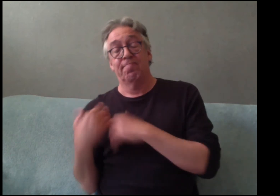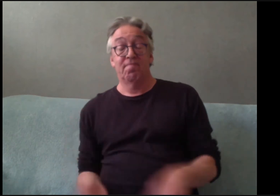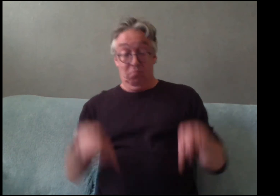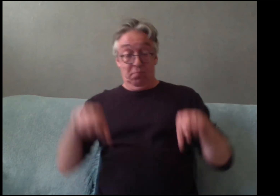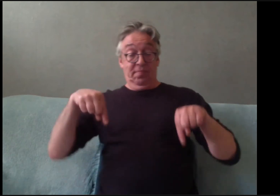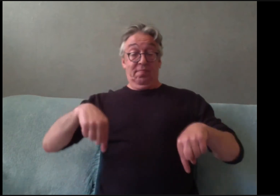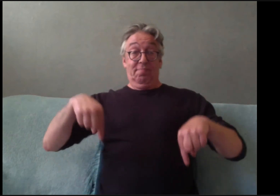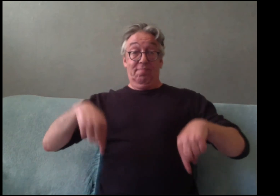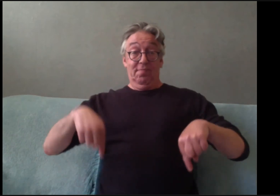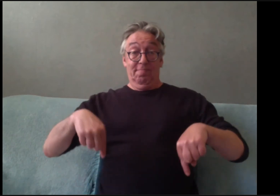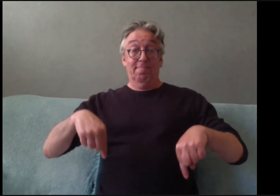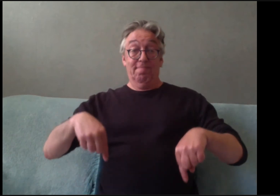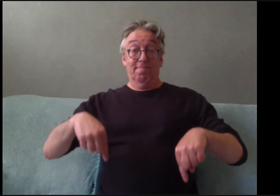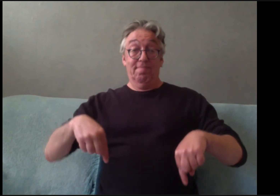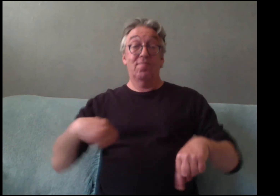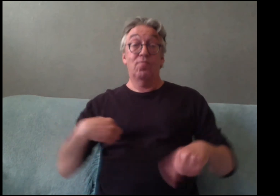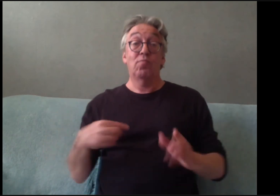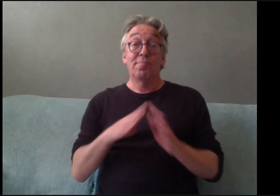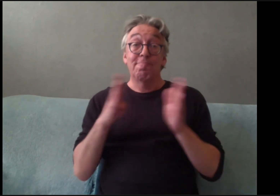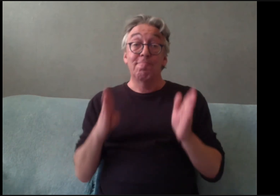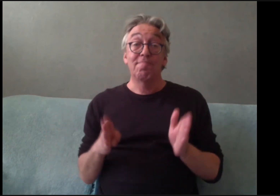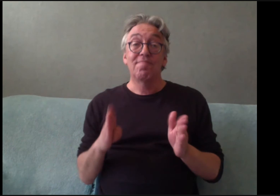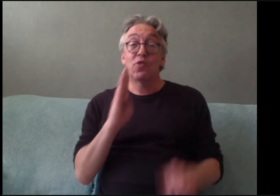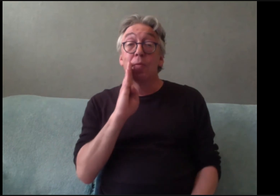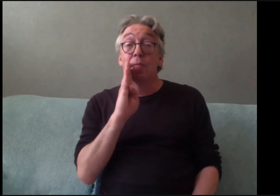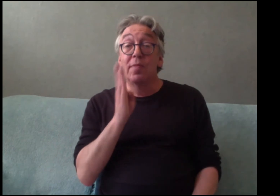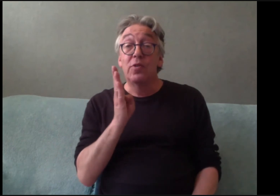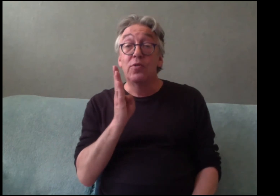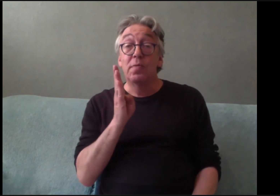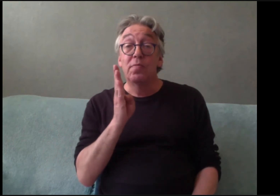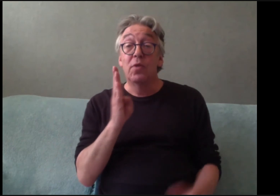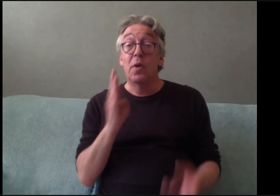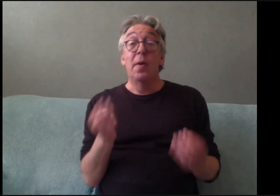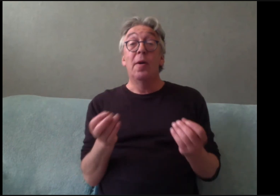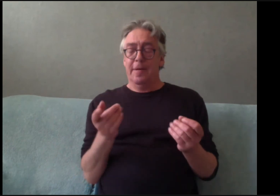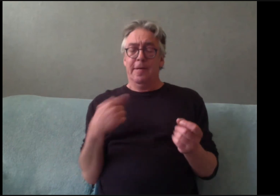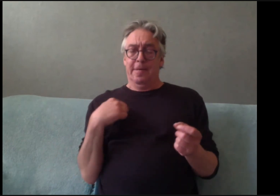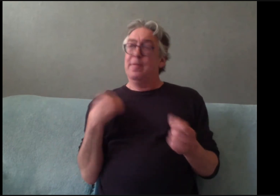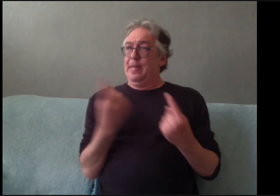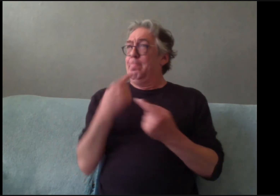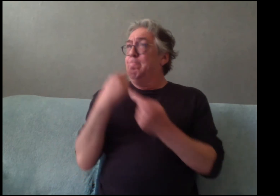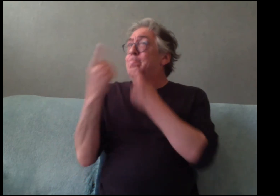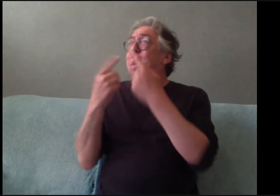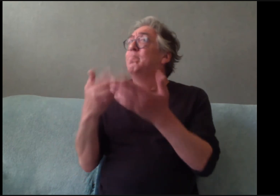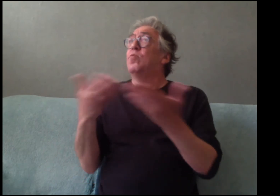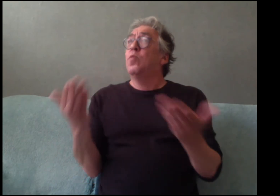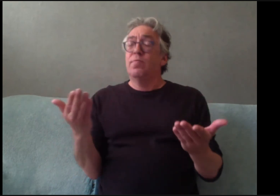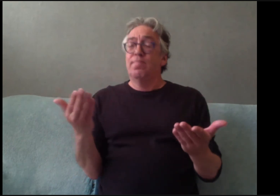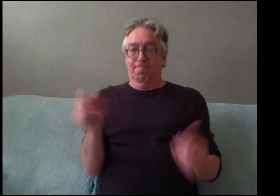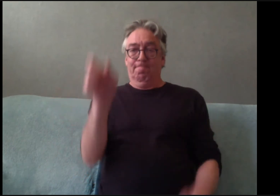on a particularly difficult situation of single parents who are alone to care of their children.